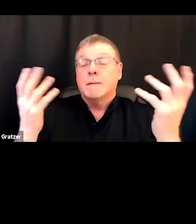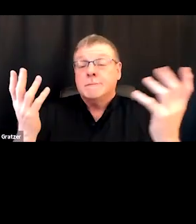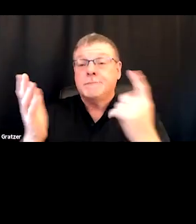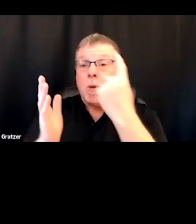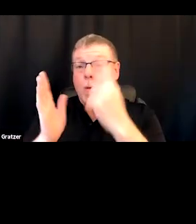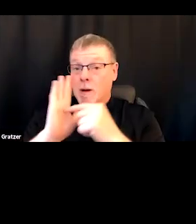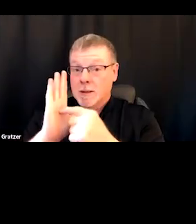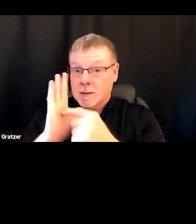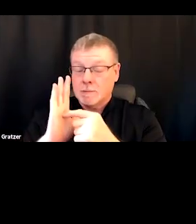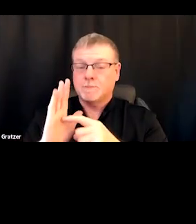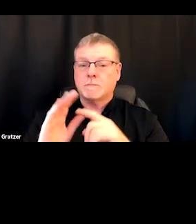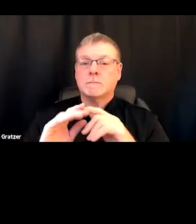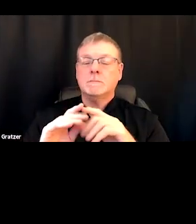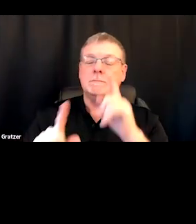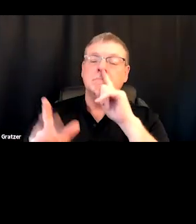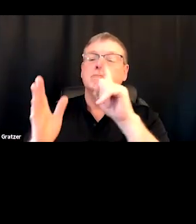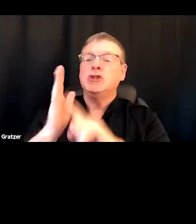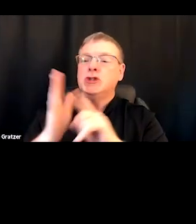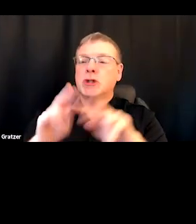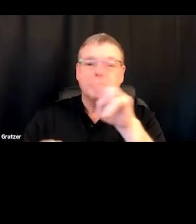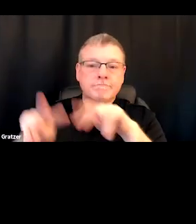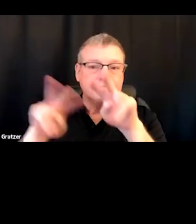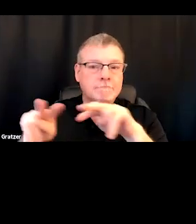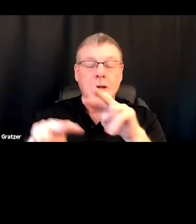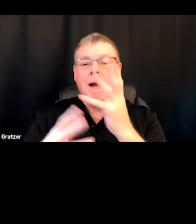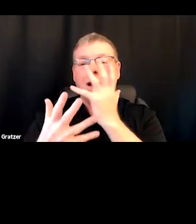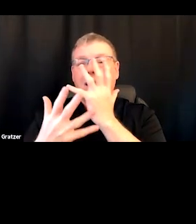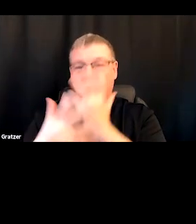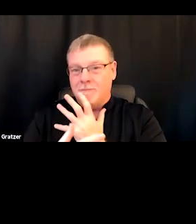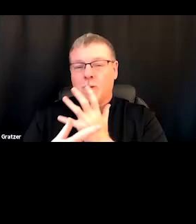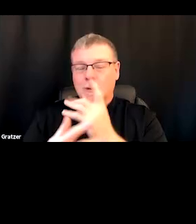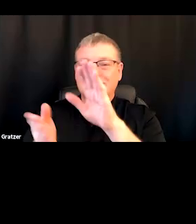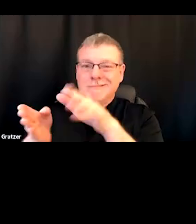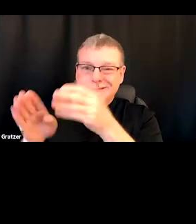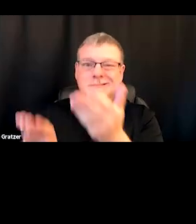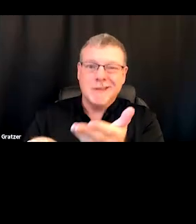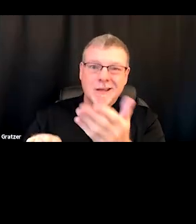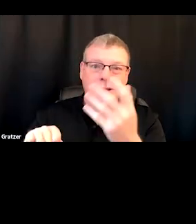if we're on a welfare check call and unfortunately someone is deceased and we arrive on scene